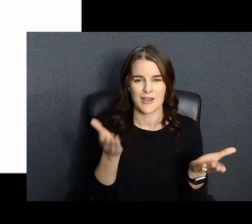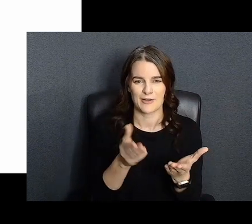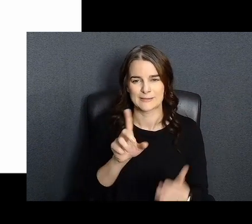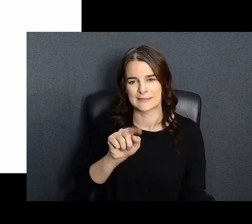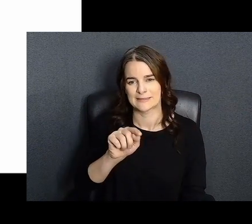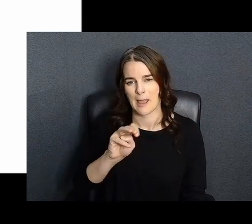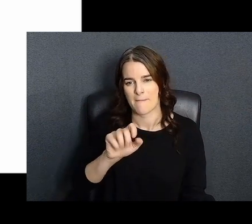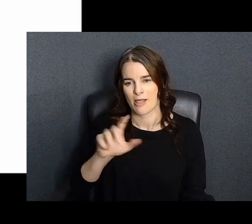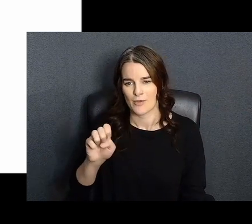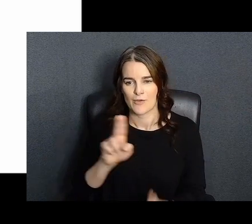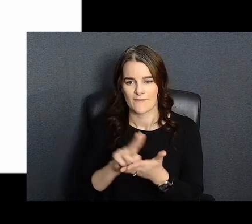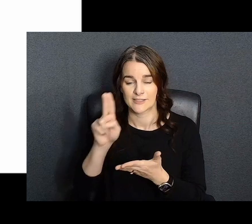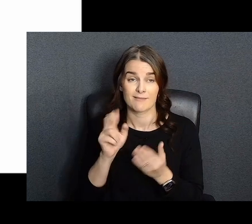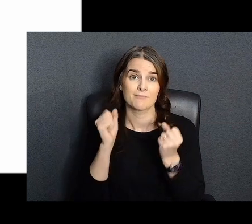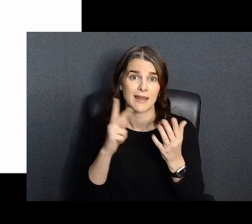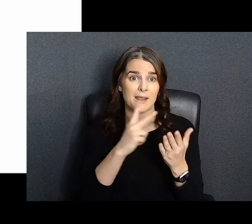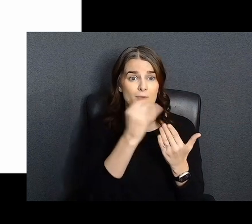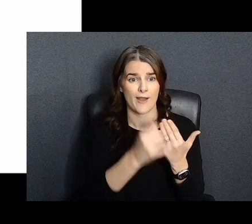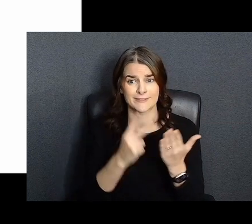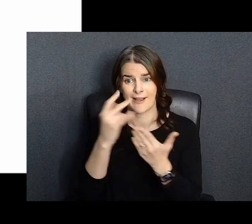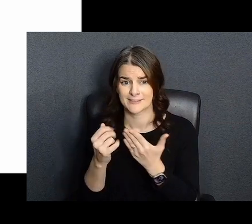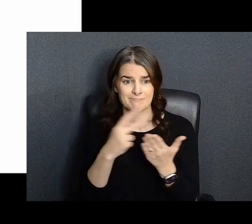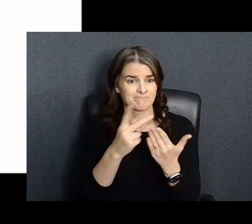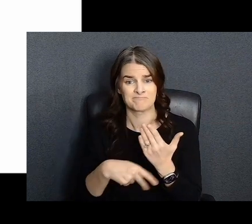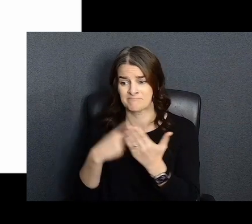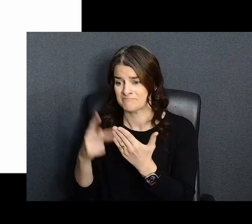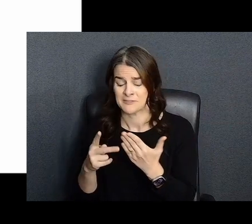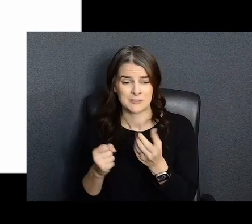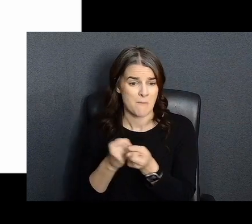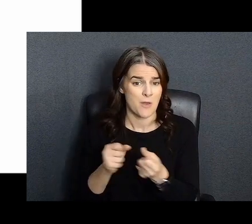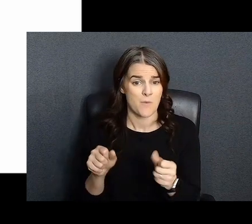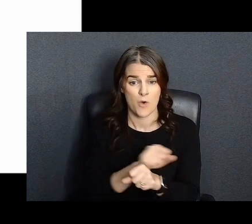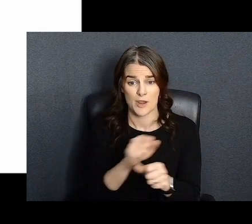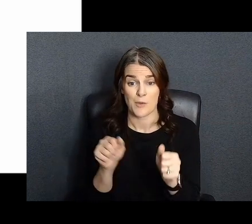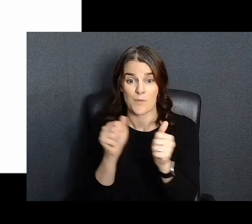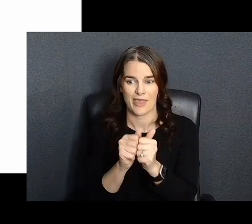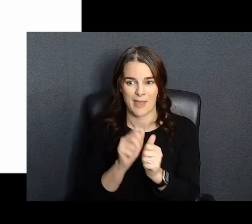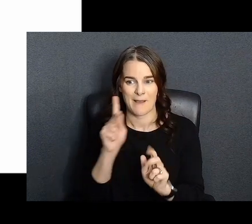of great initiatives supporting and working with individuals with disabilities there.